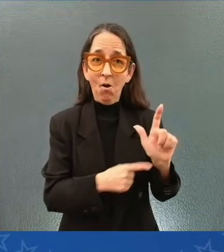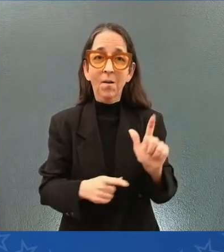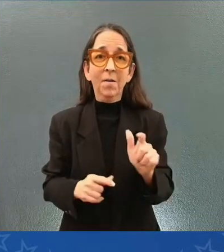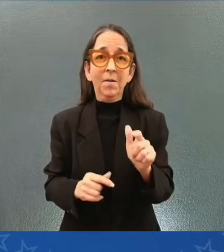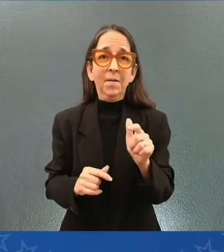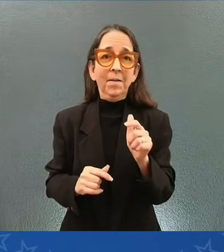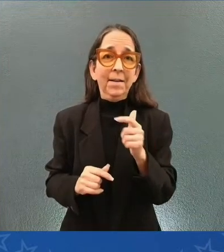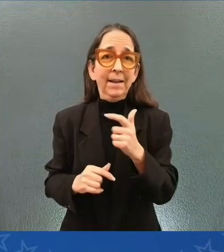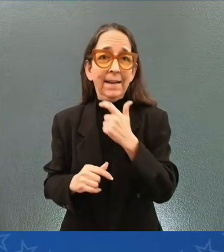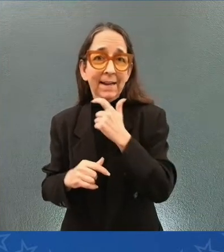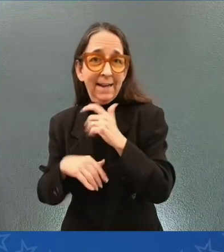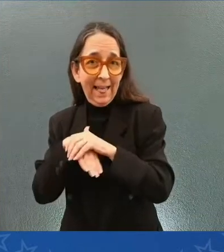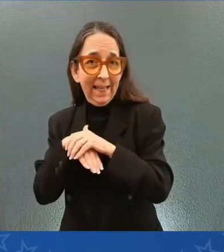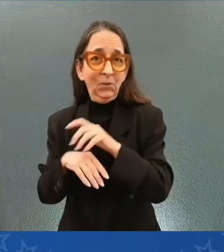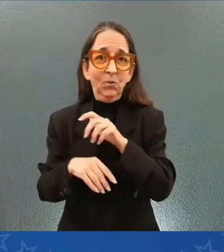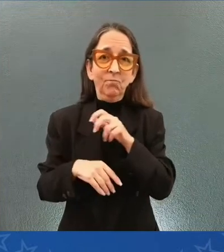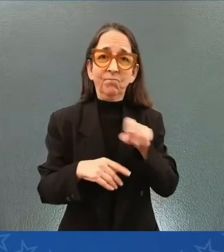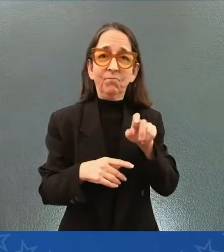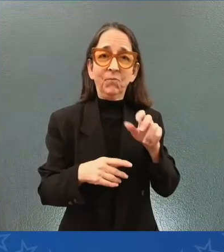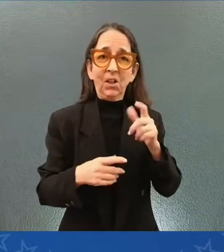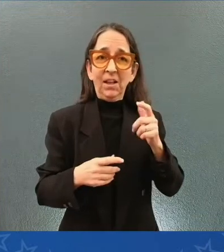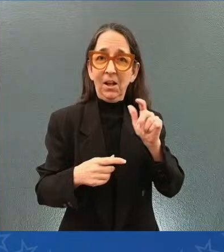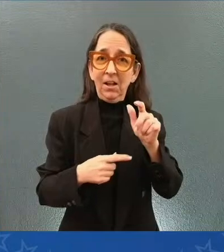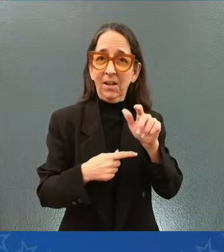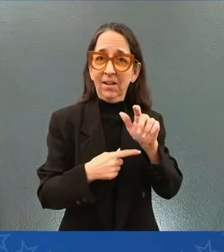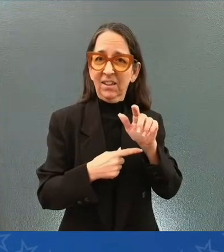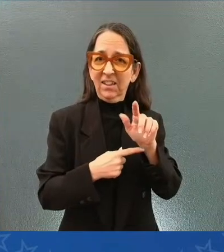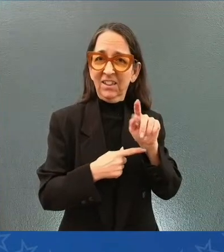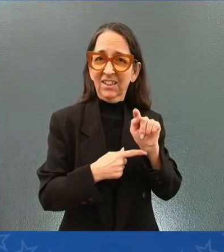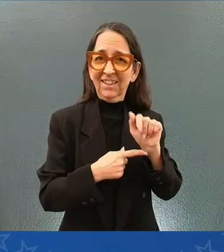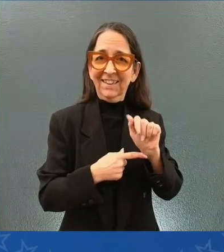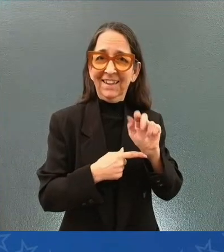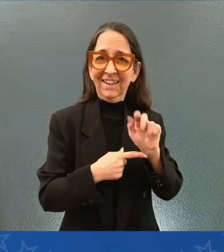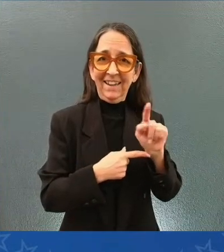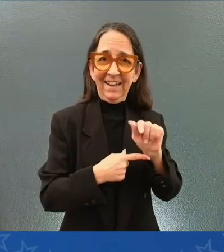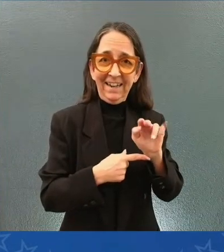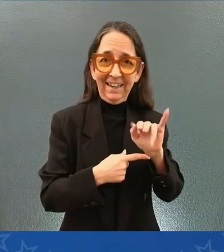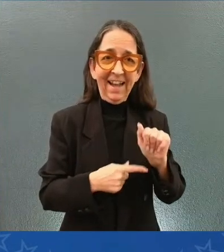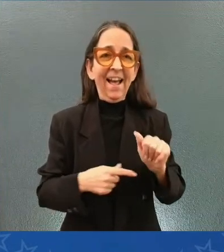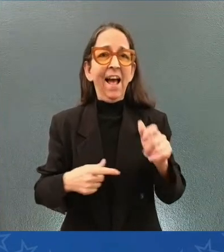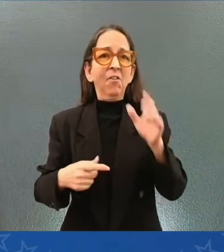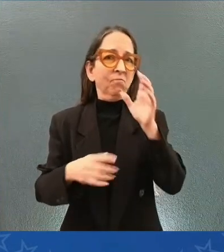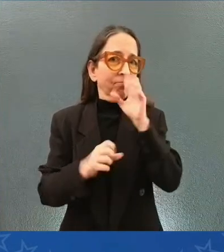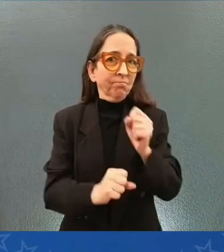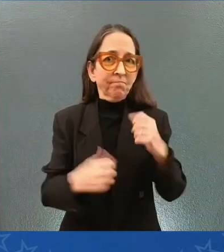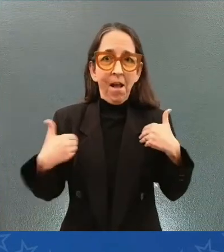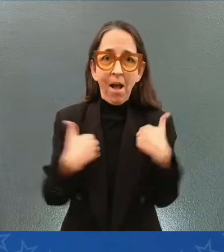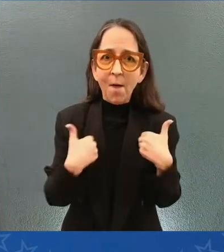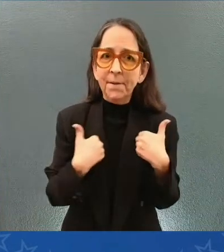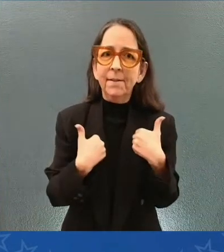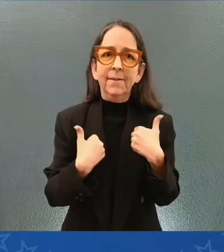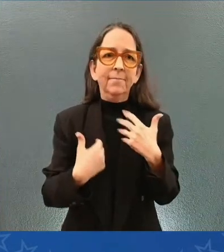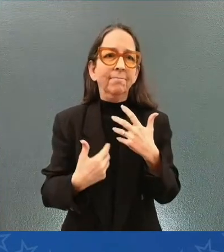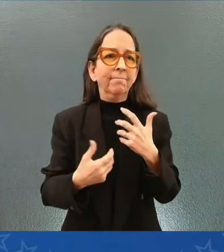childhood passion for animals labored to explore wildlife in Africa. Her groundbreaking discoveries of chimpanzees